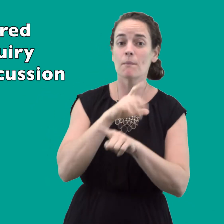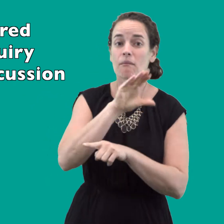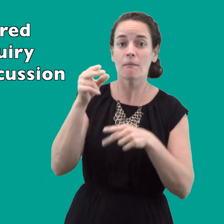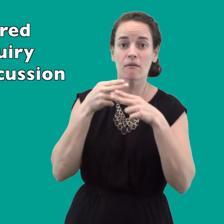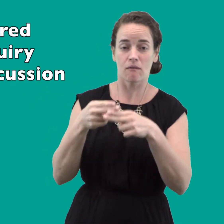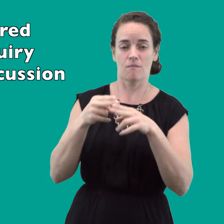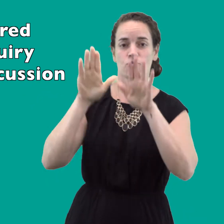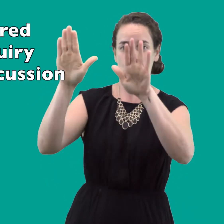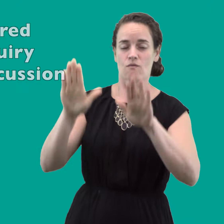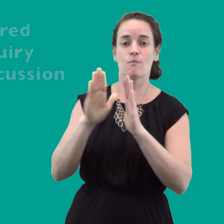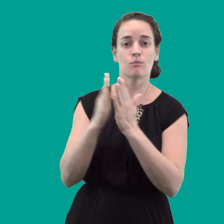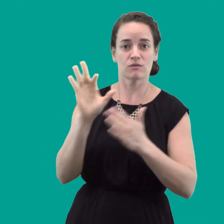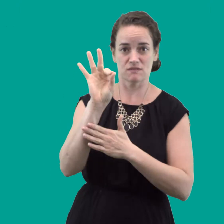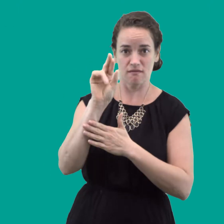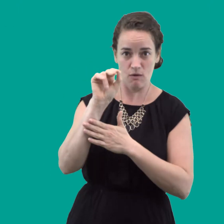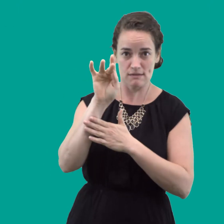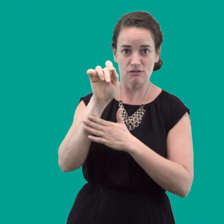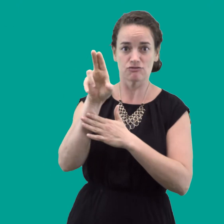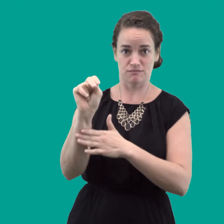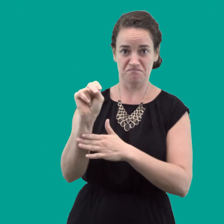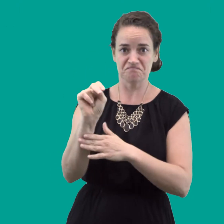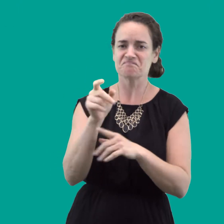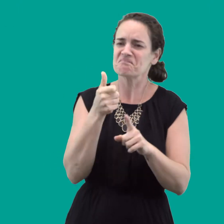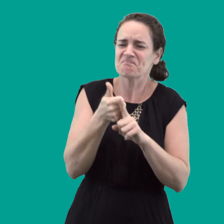It is from a company called "The Great Books Foundation."